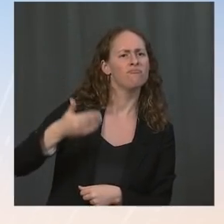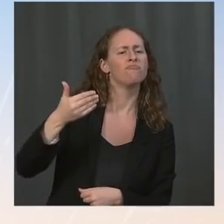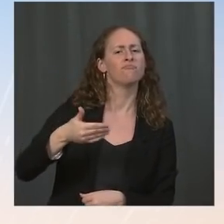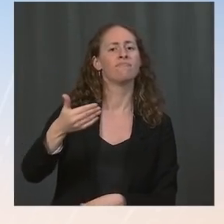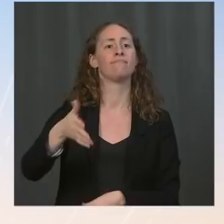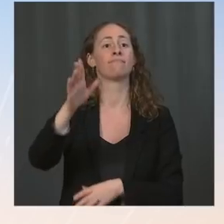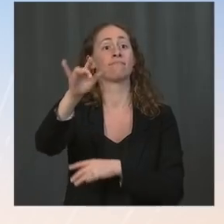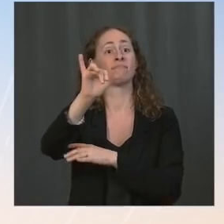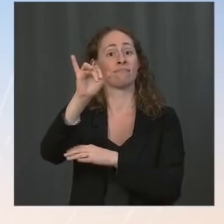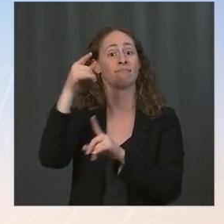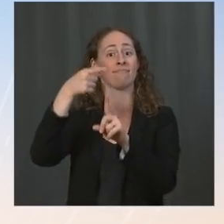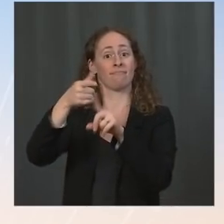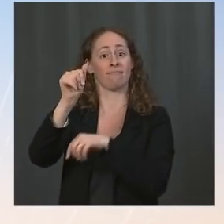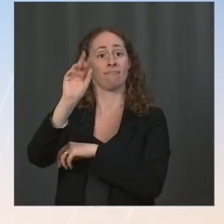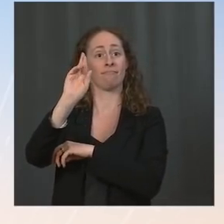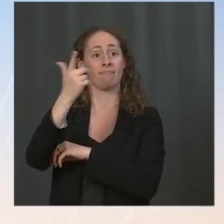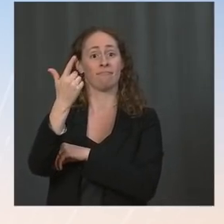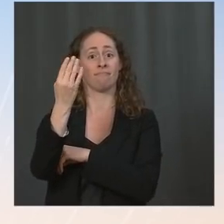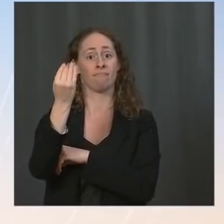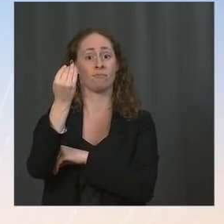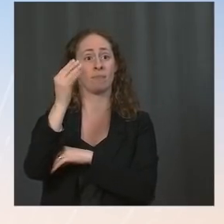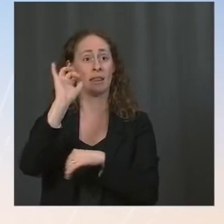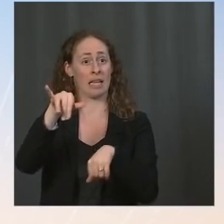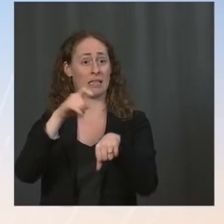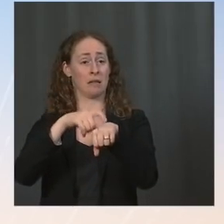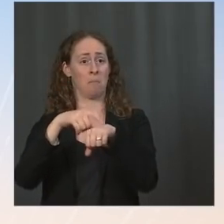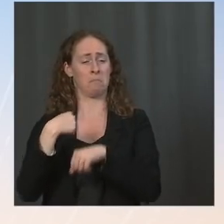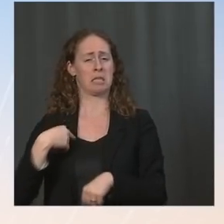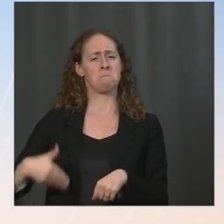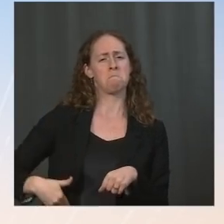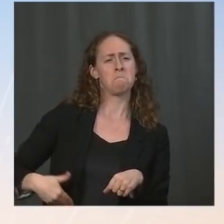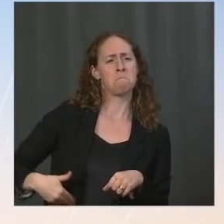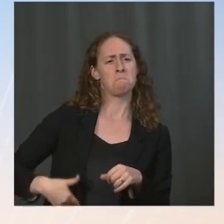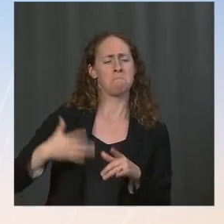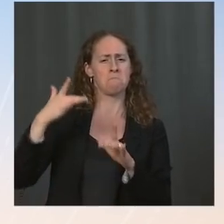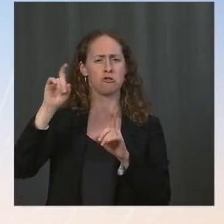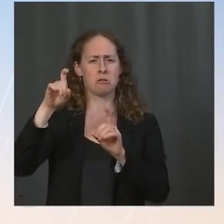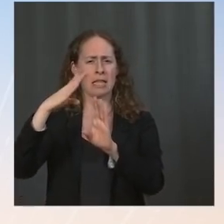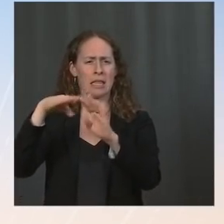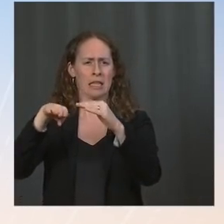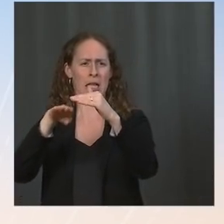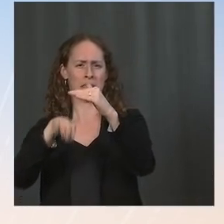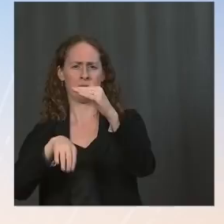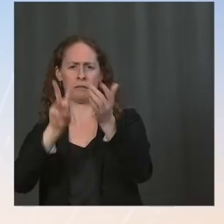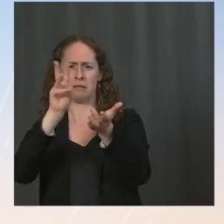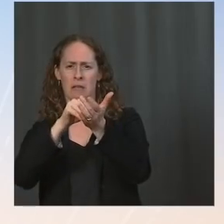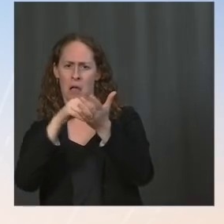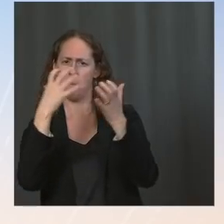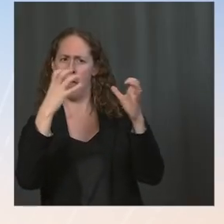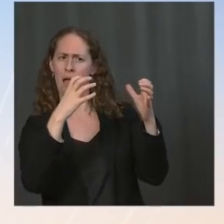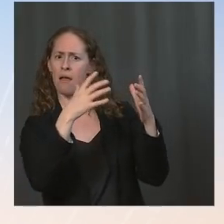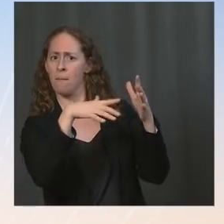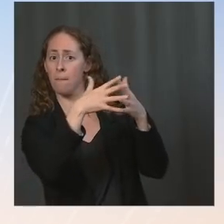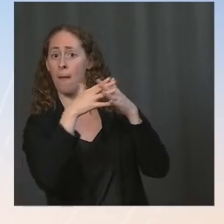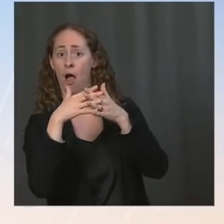was that there were fewer than 6,000 Americans in Afghanistan who wanted to get out. So, as we conveyed at the time, we knew that there could be an option --